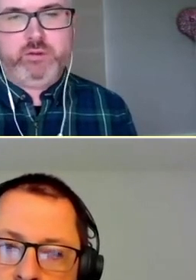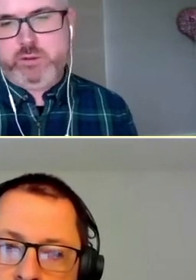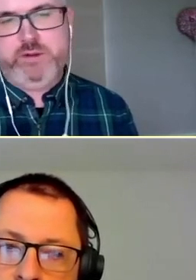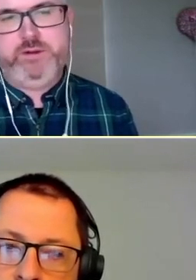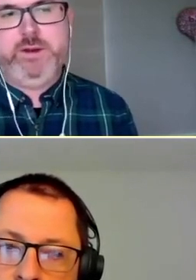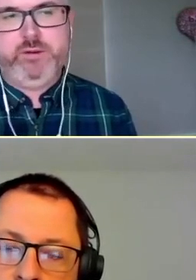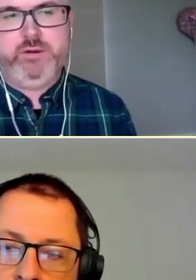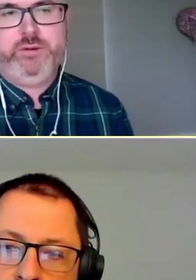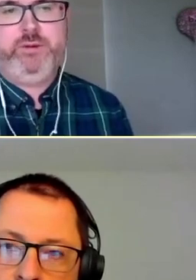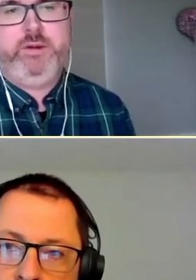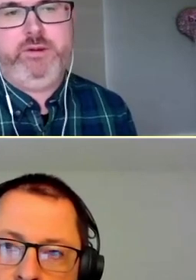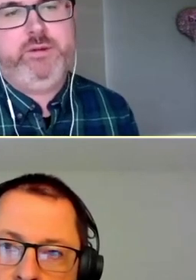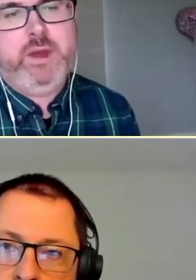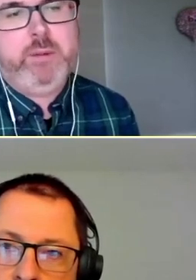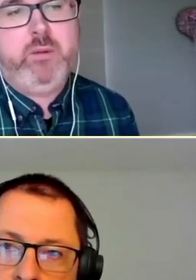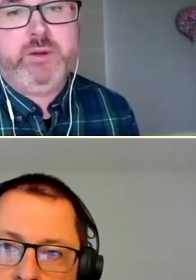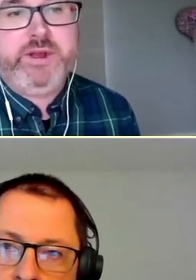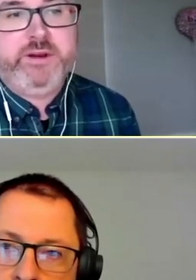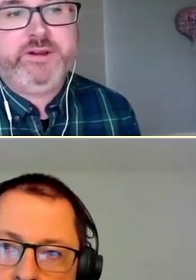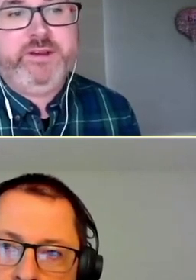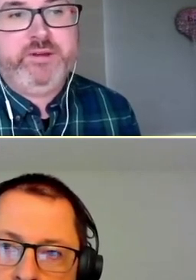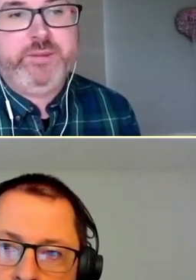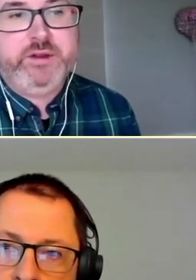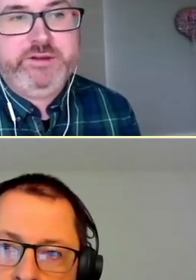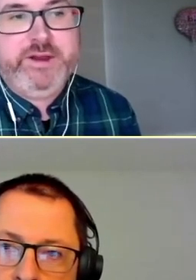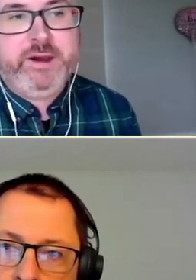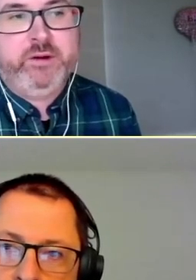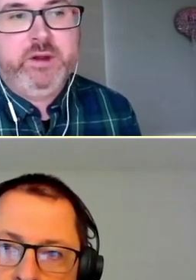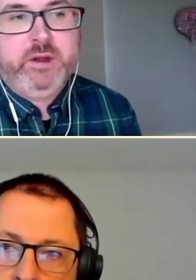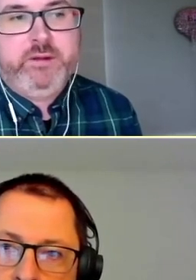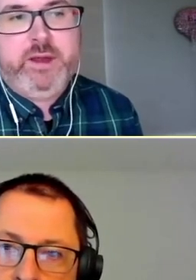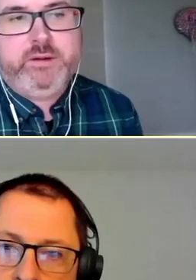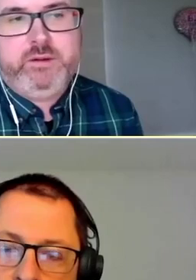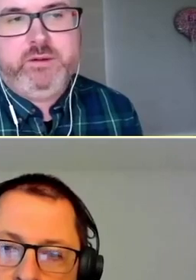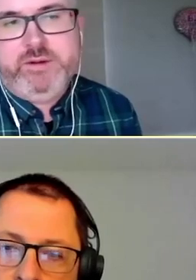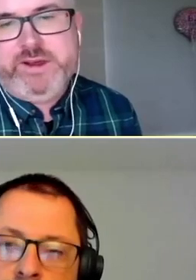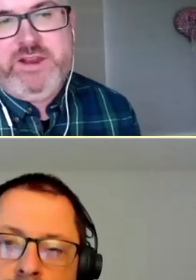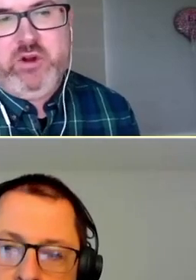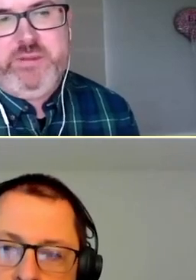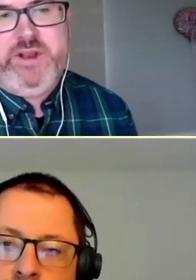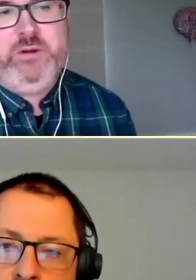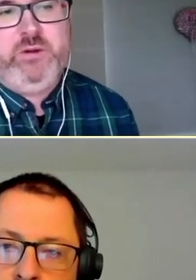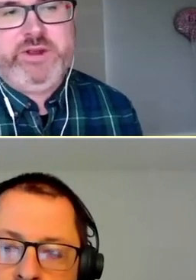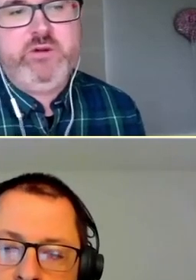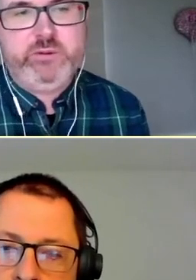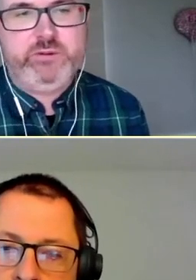or can have the polite ones ones that adjust the weights for the screen reader to finish the previous announcement before saying